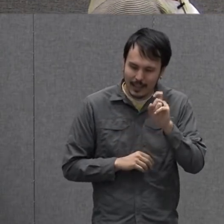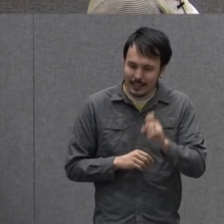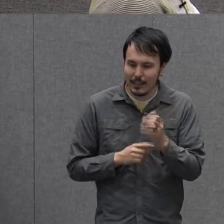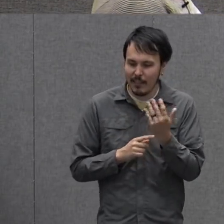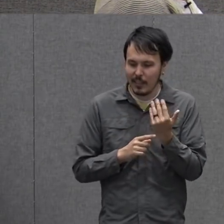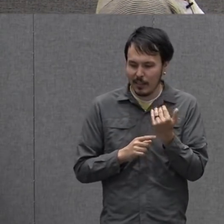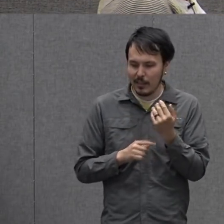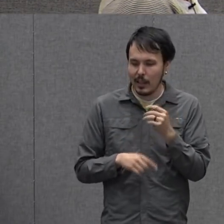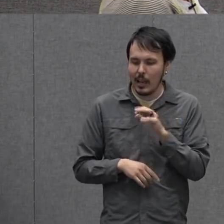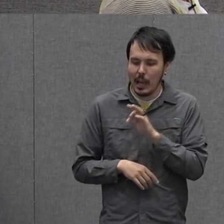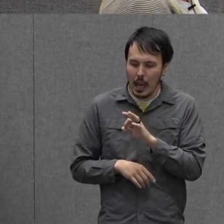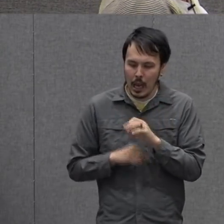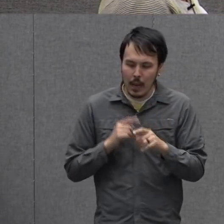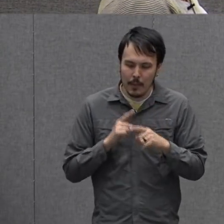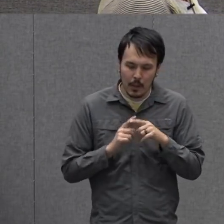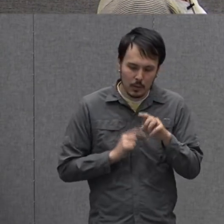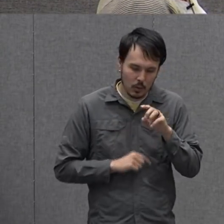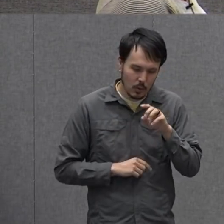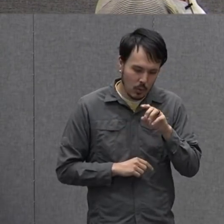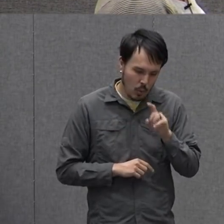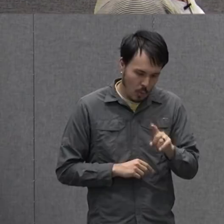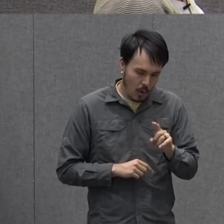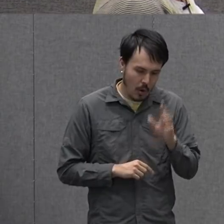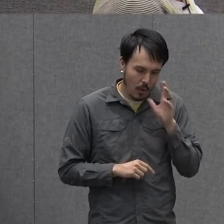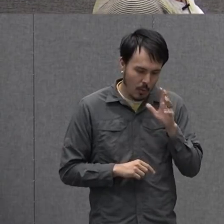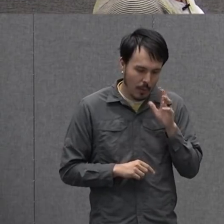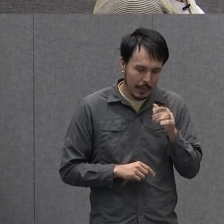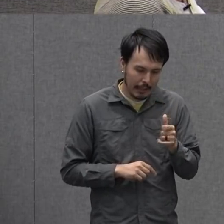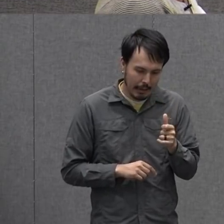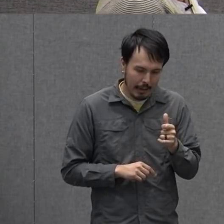So nine and one is 10 and then five more would make 15.